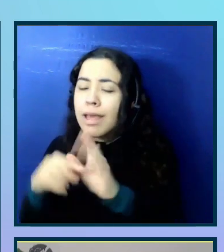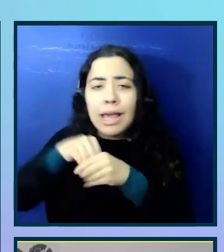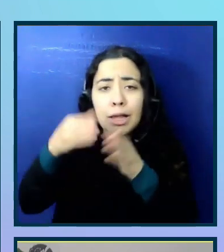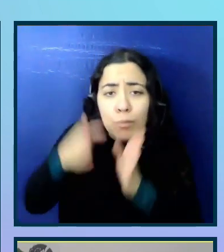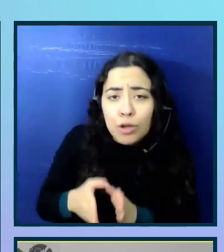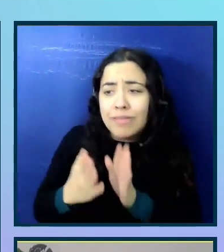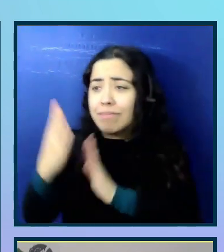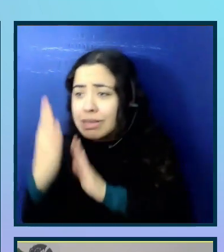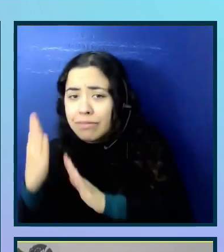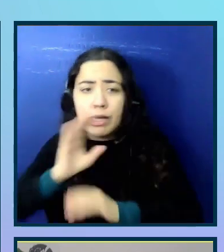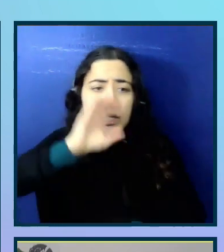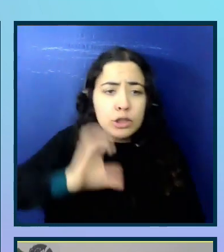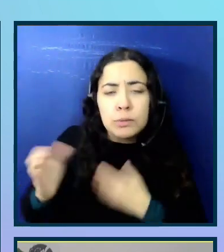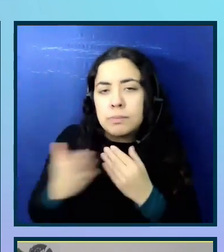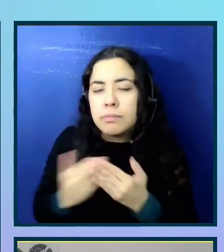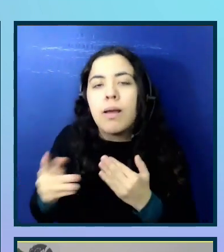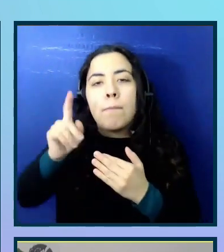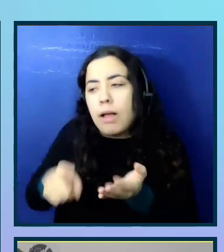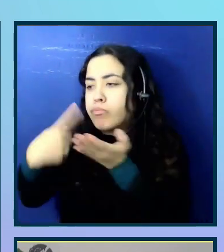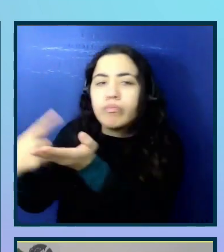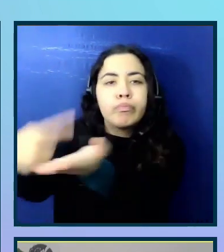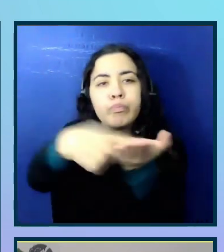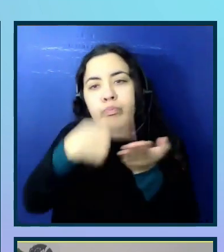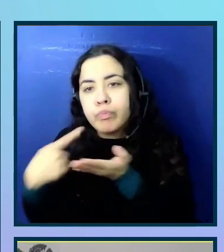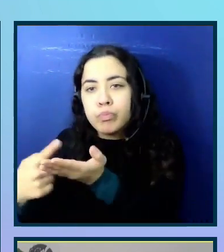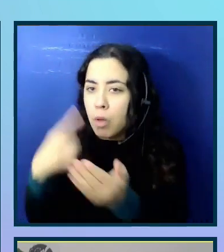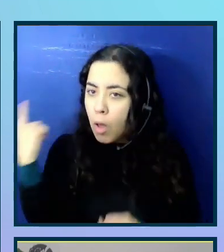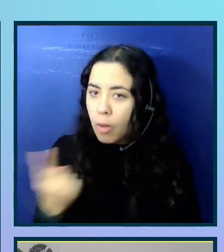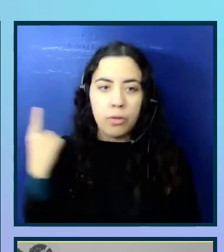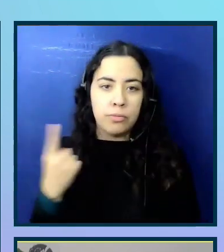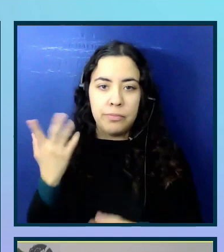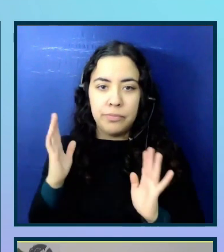or on the Zoom meeting or something. So in my team, what we have is this weekly meetings.